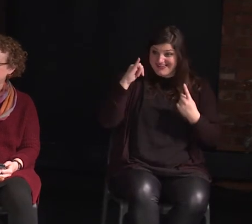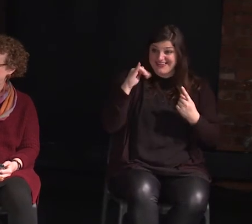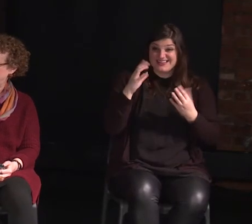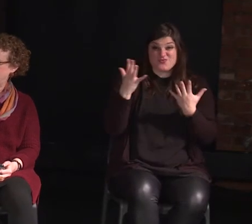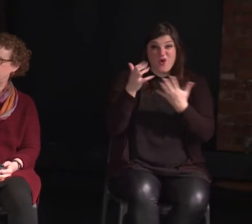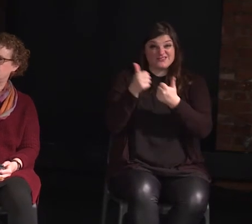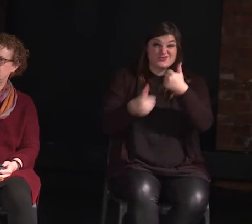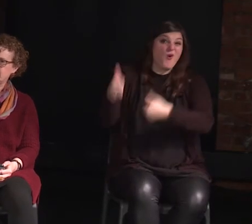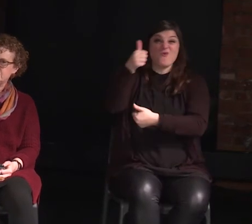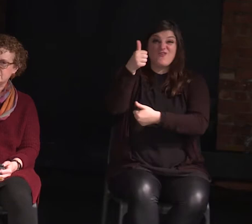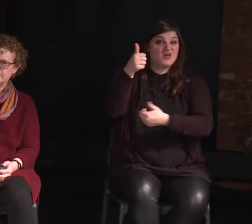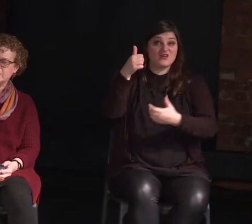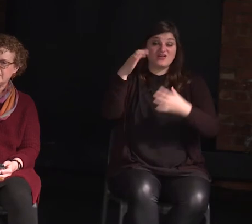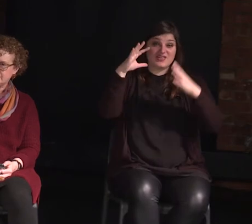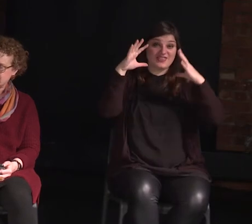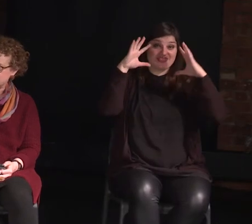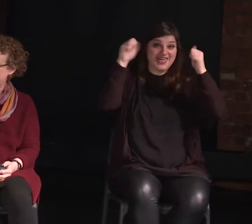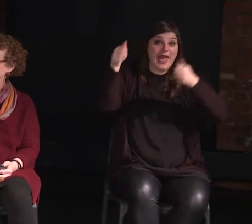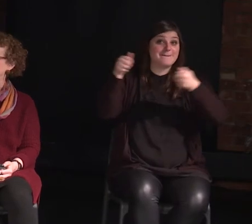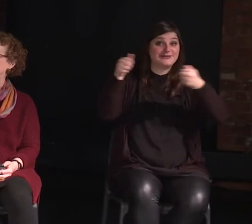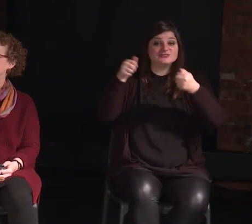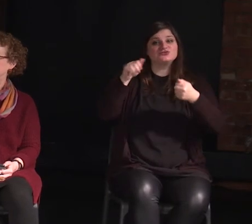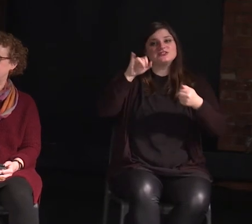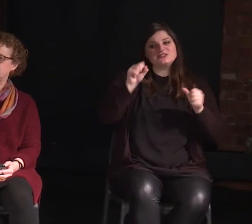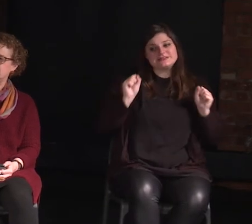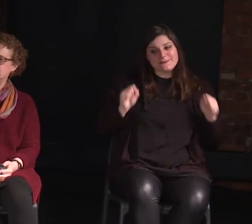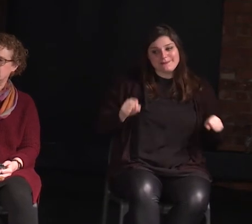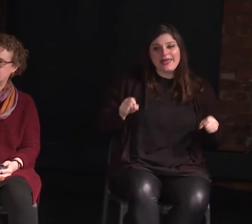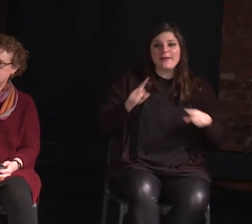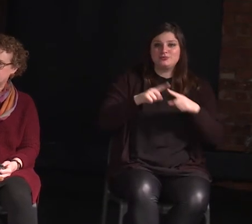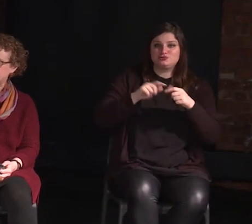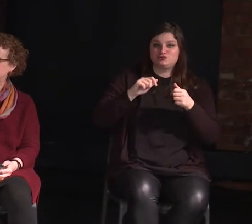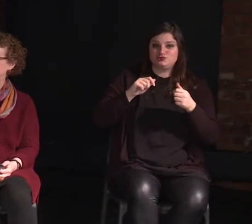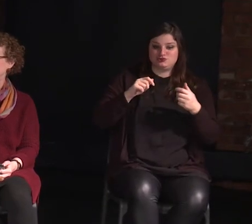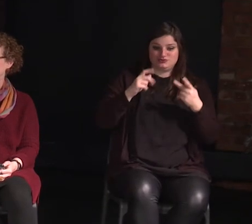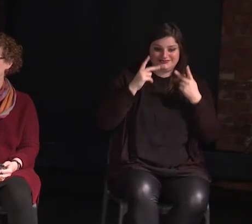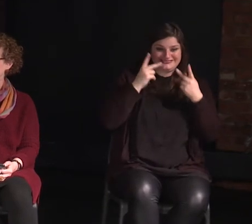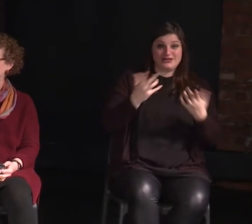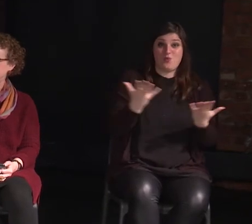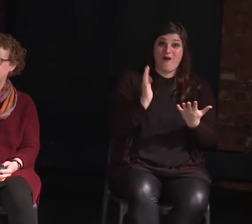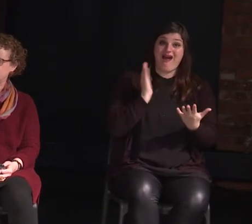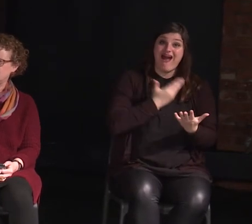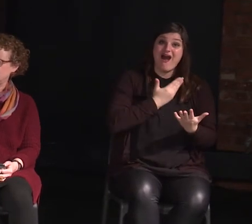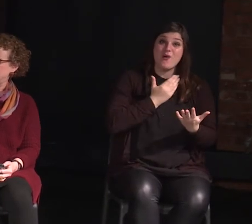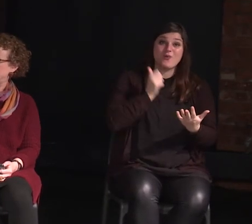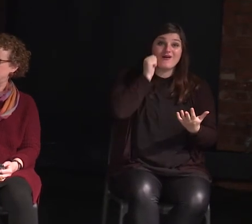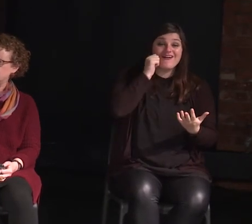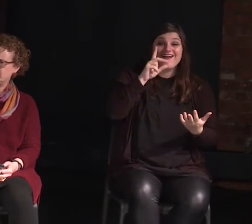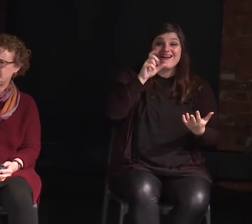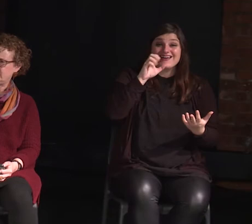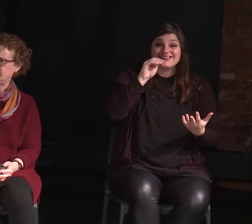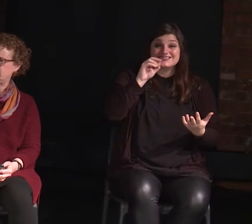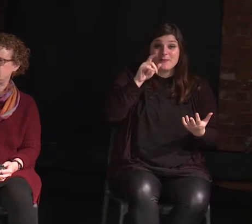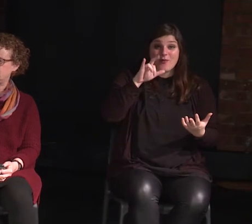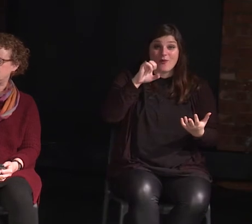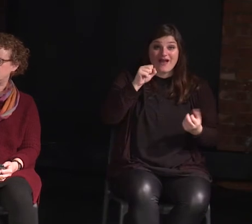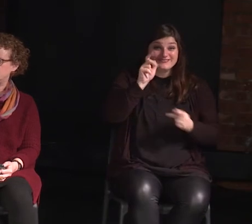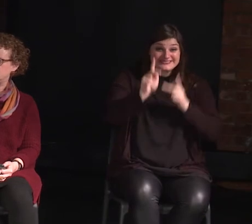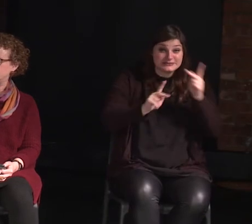inexorable change in demographics that this country is going through as articulated wonderfully